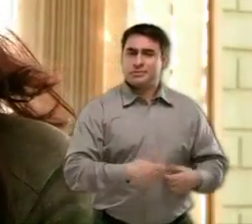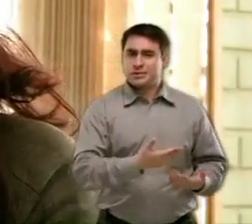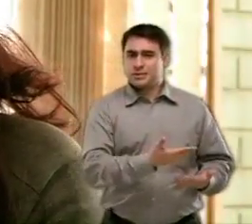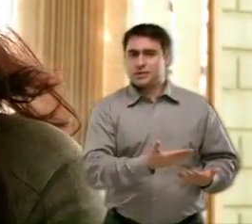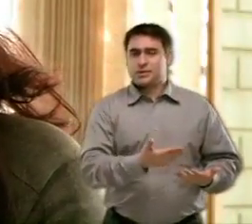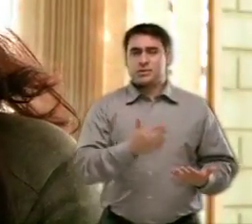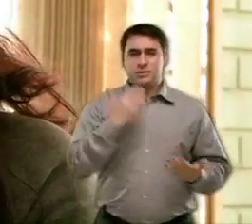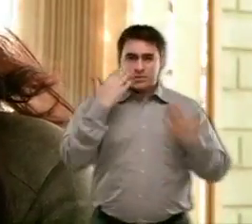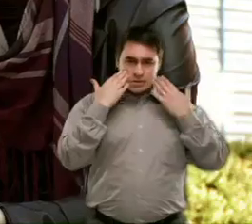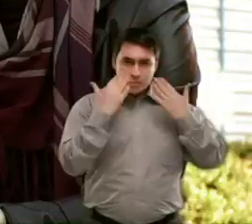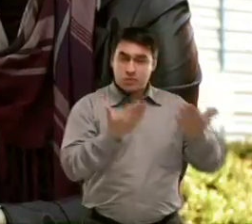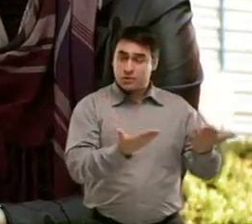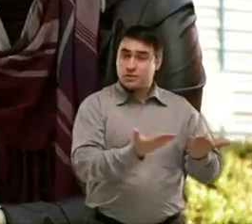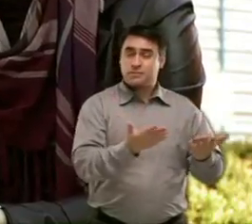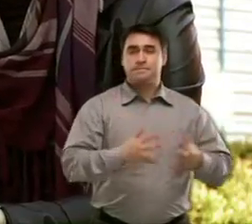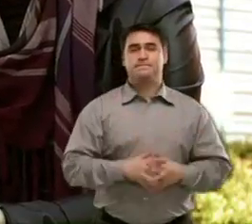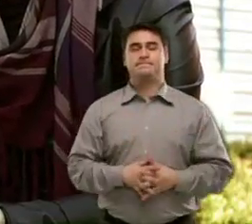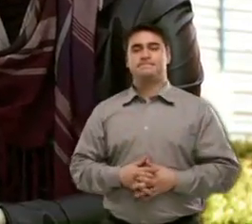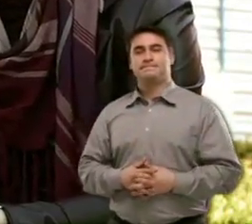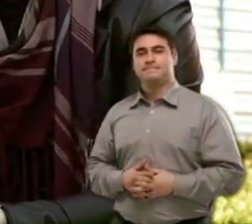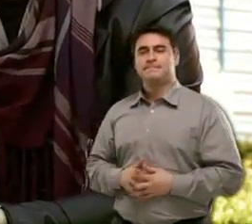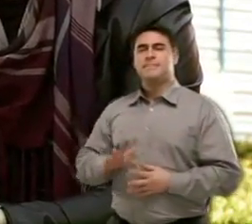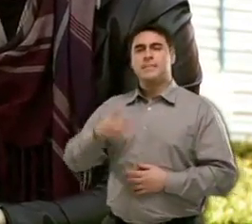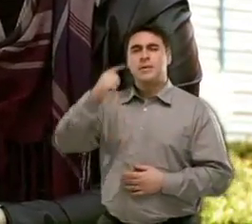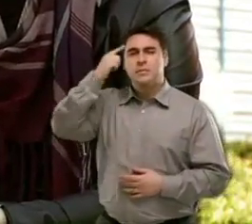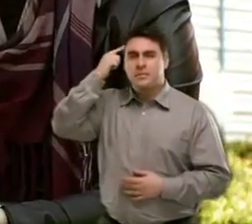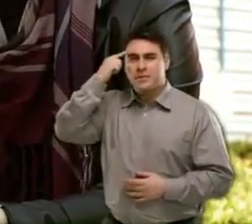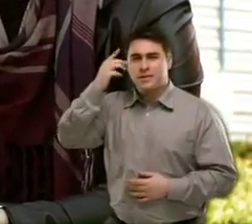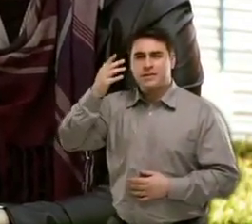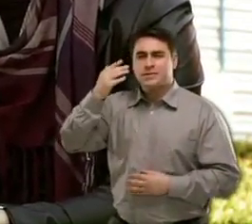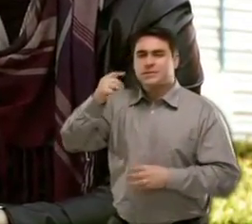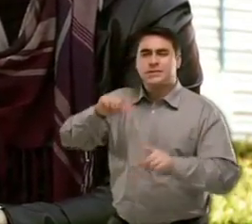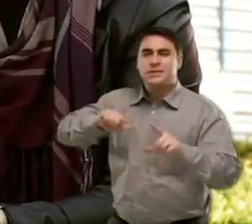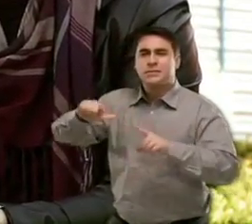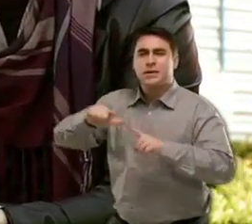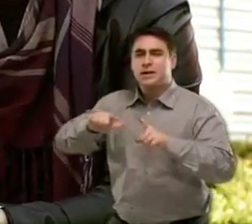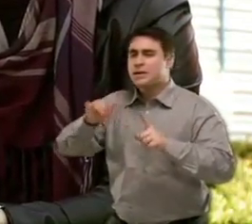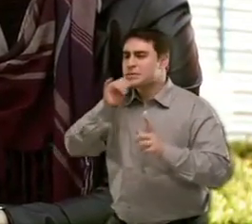Think about how you will work in a diverse classroom.